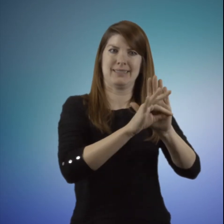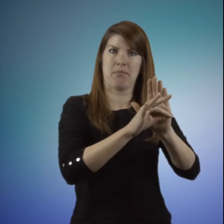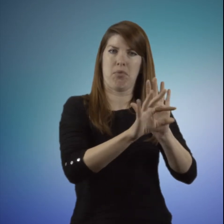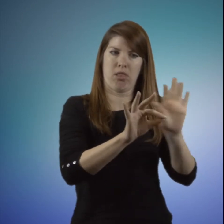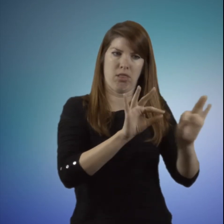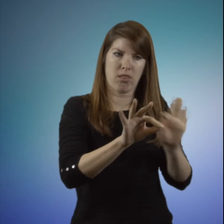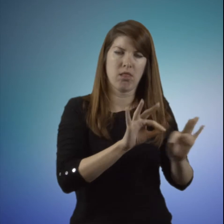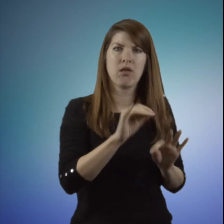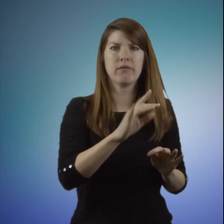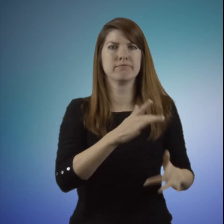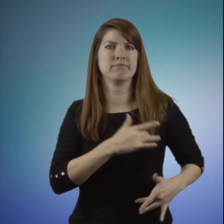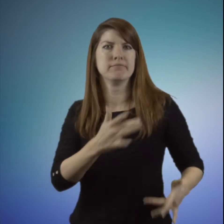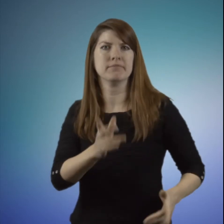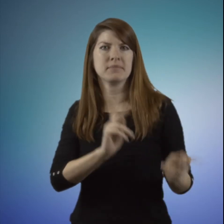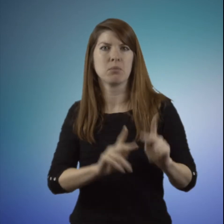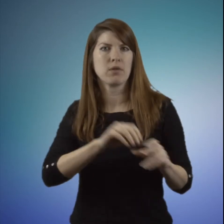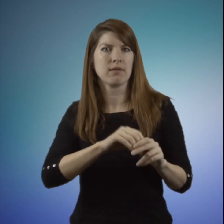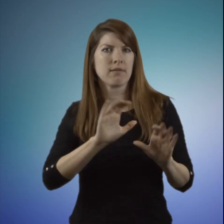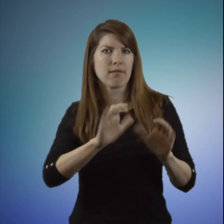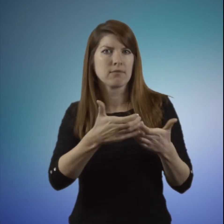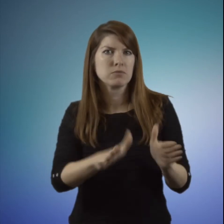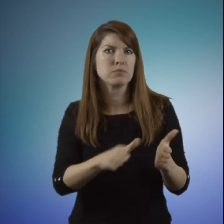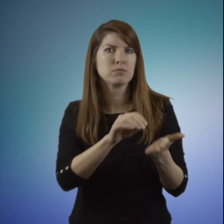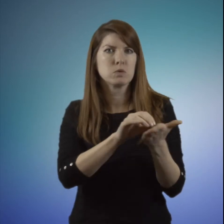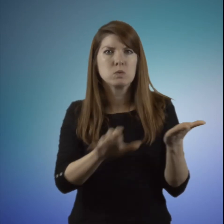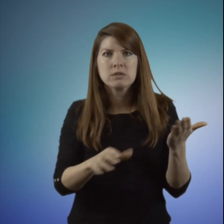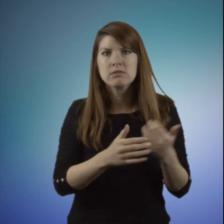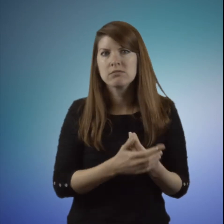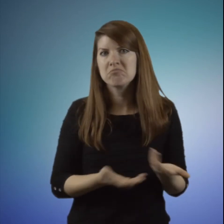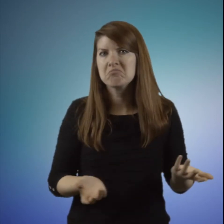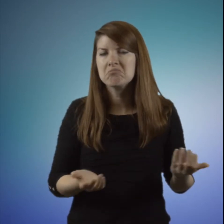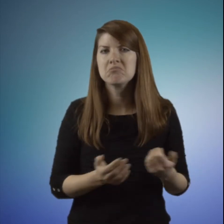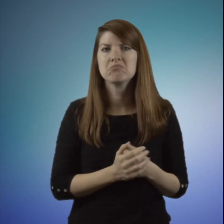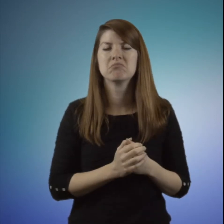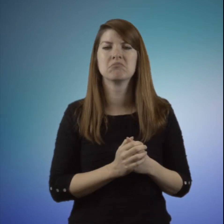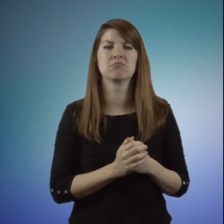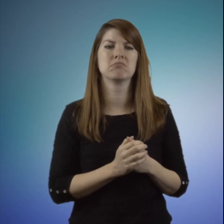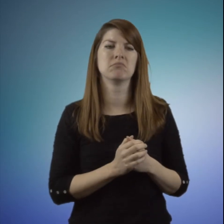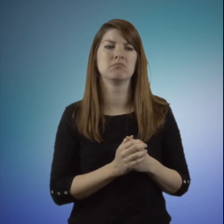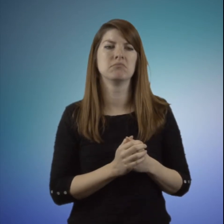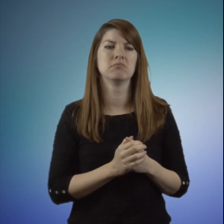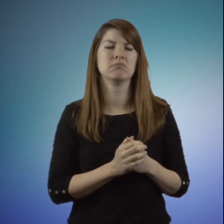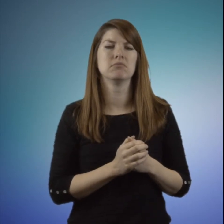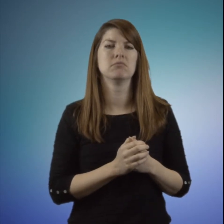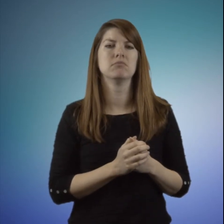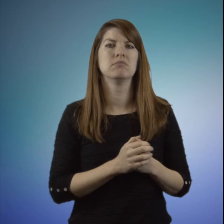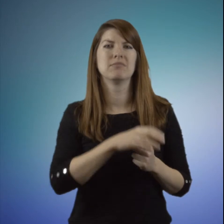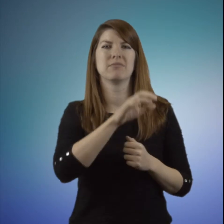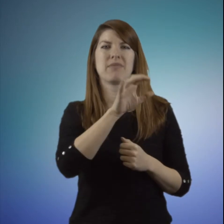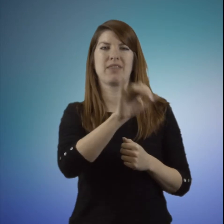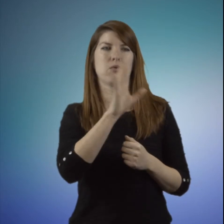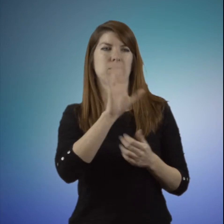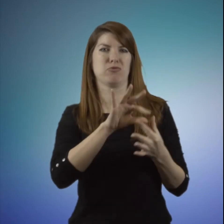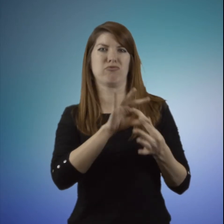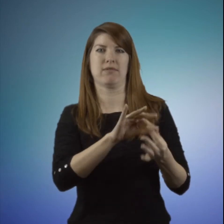Students in a classroom or a particular group of children. And that would be related, again, to the bell curve that we talked about.